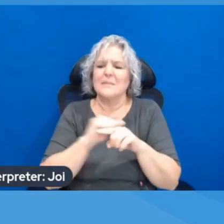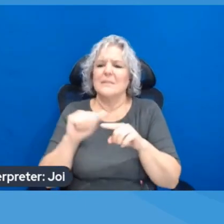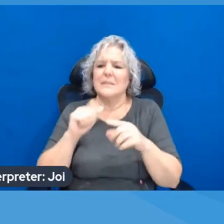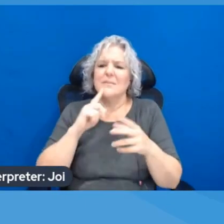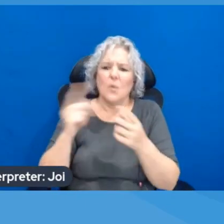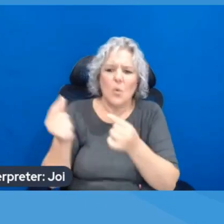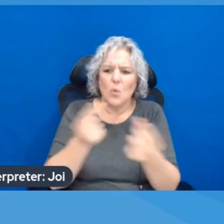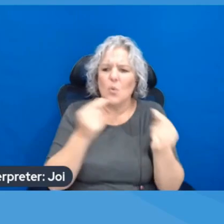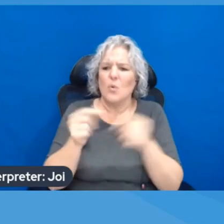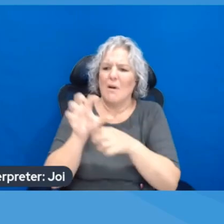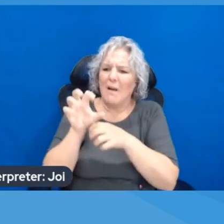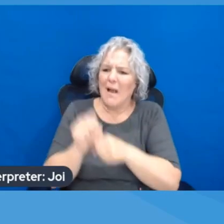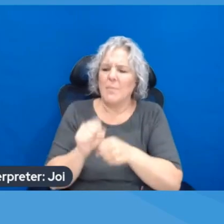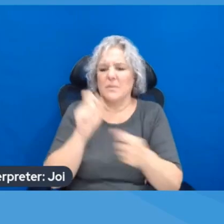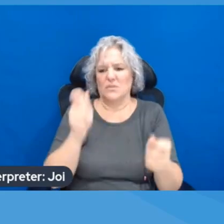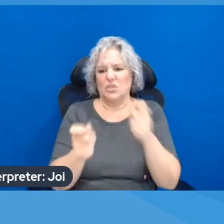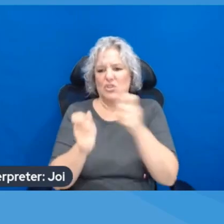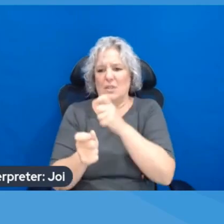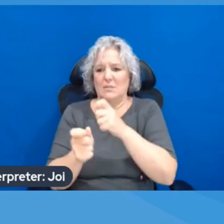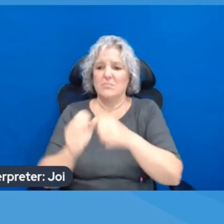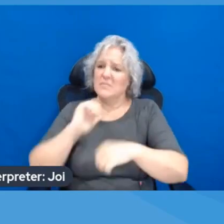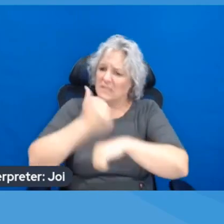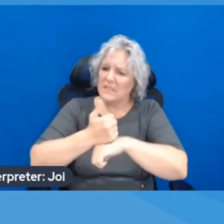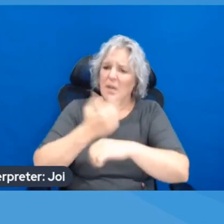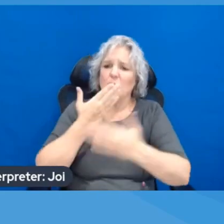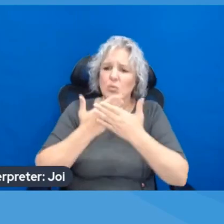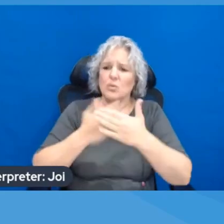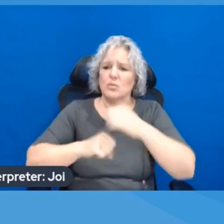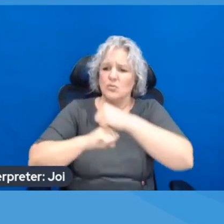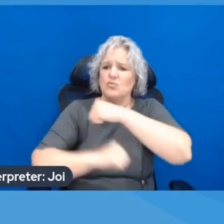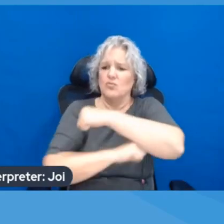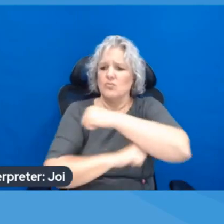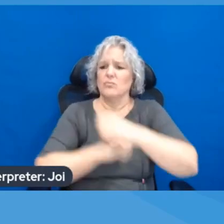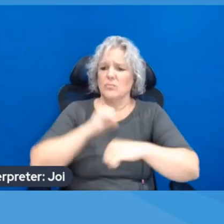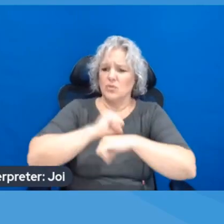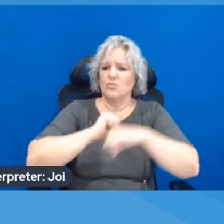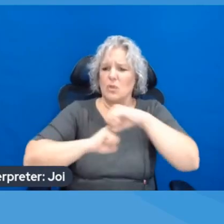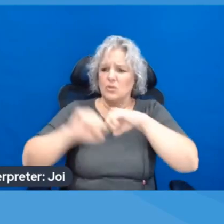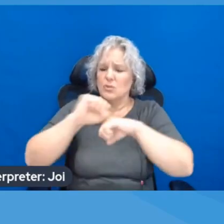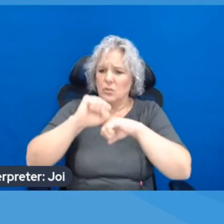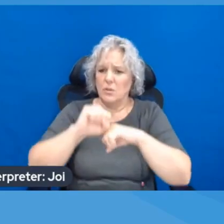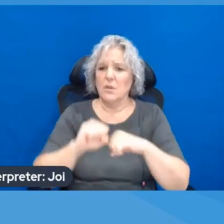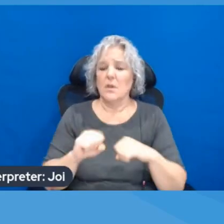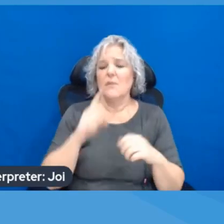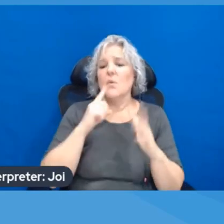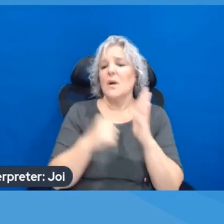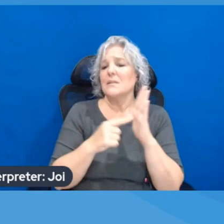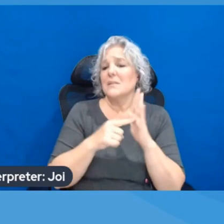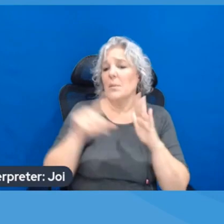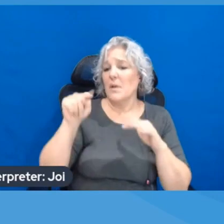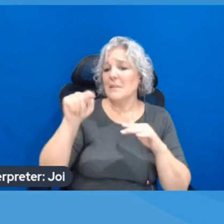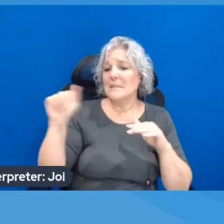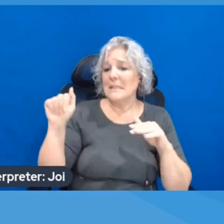systems have to set up structures to support that implementation. So for example, the TA support that we're providing to the